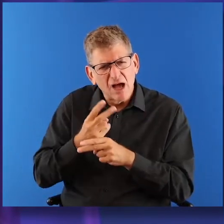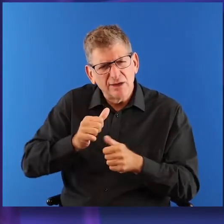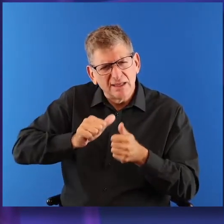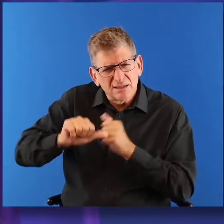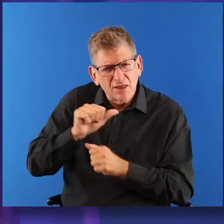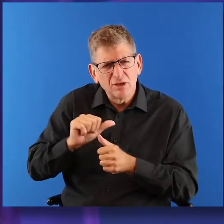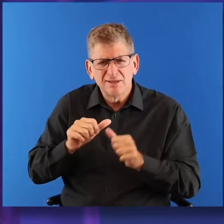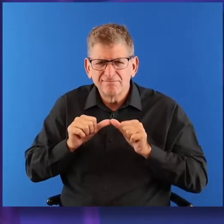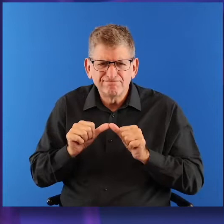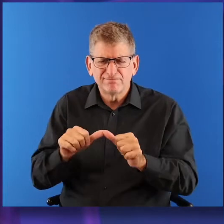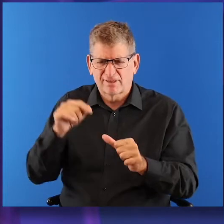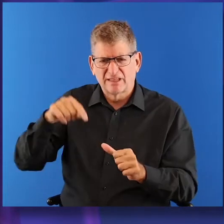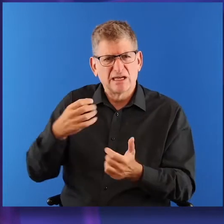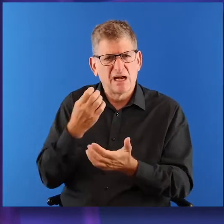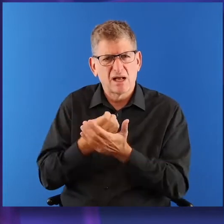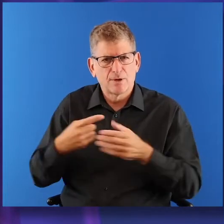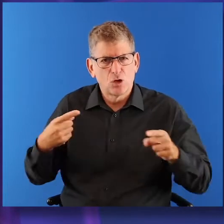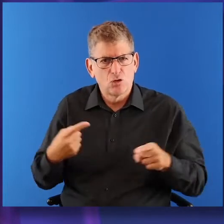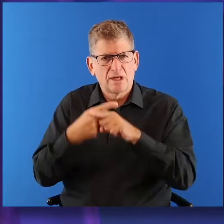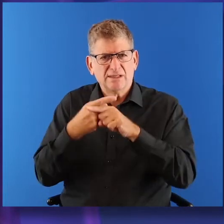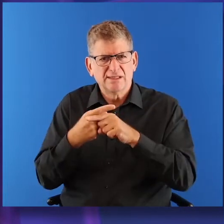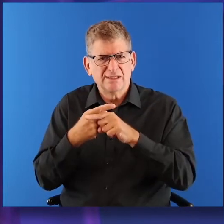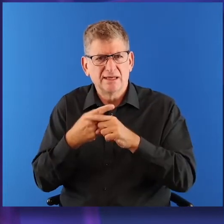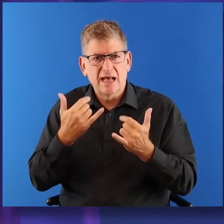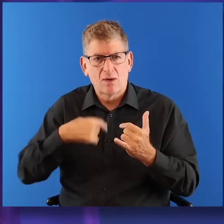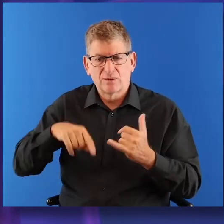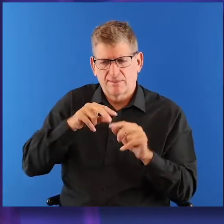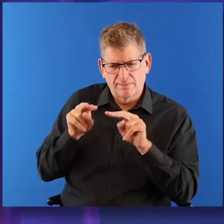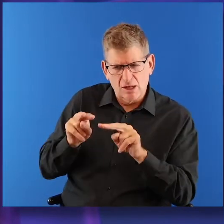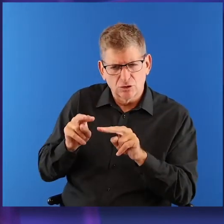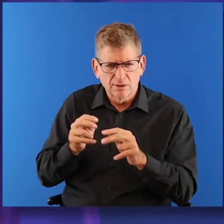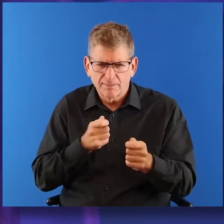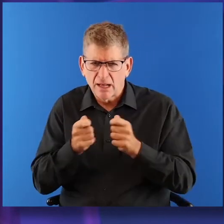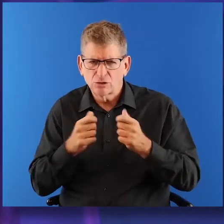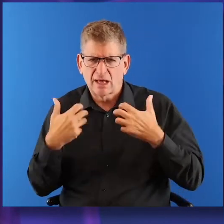is that we are monitoring and managing health.